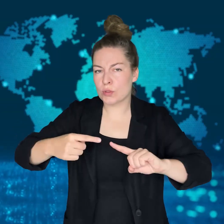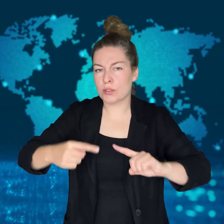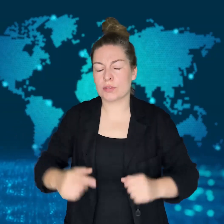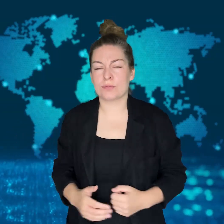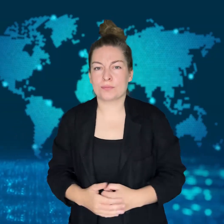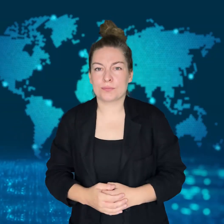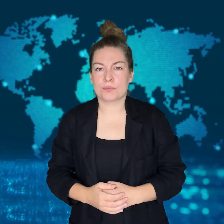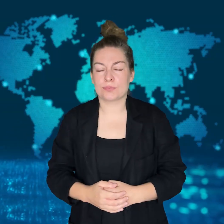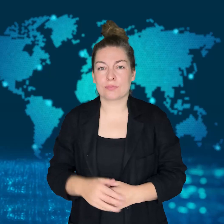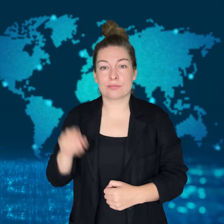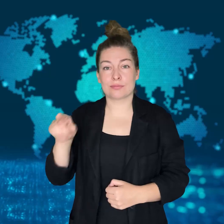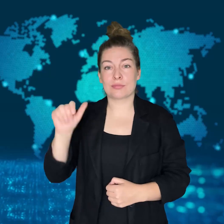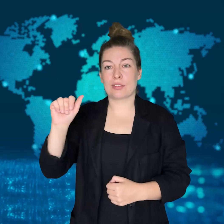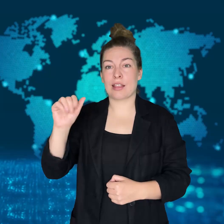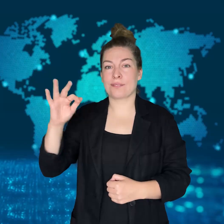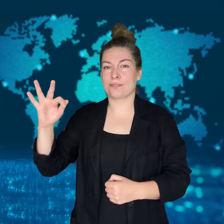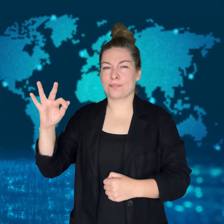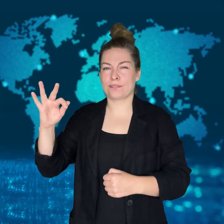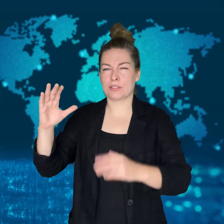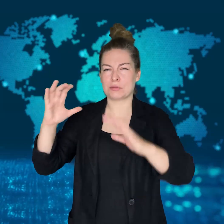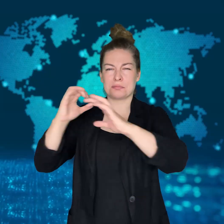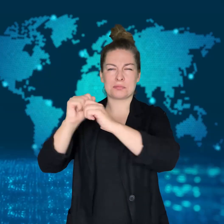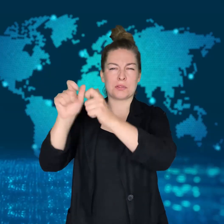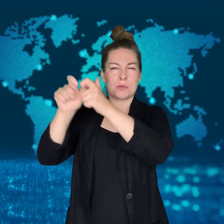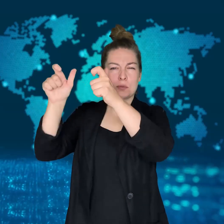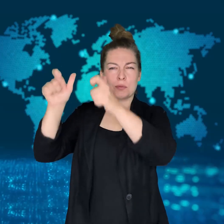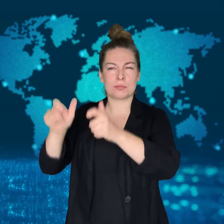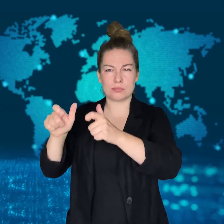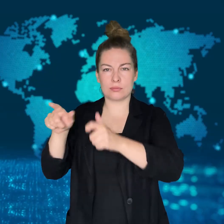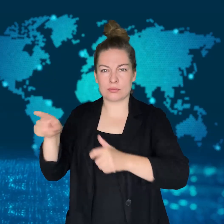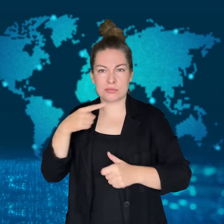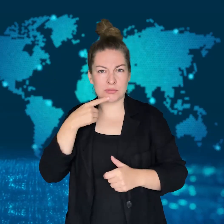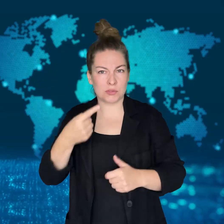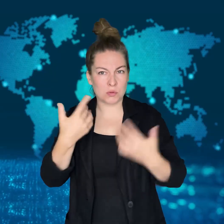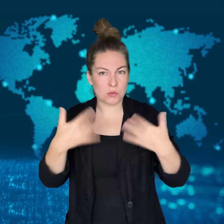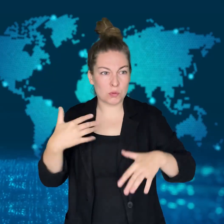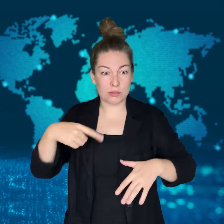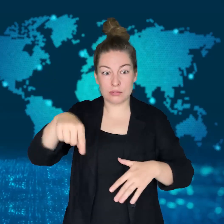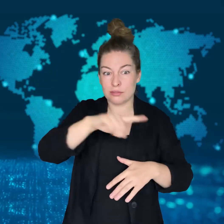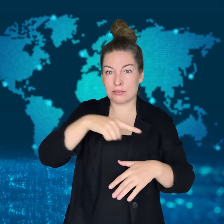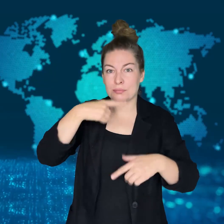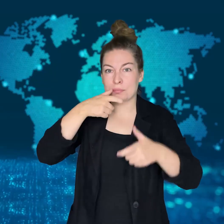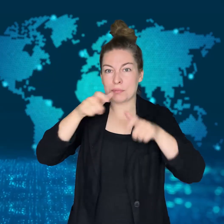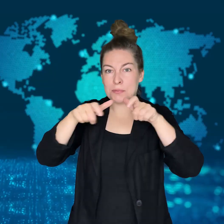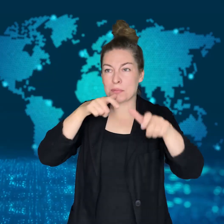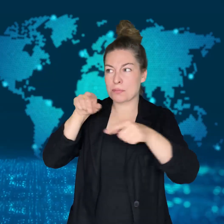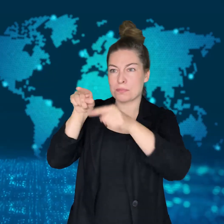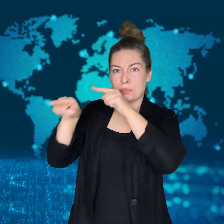Abercrombie & Fitch (A&F) has said it is "appalled and disgusted"